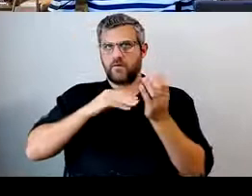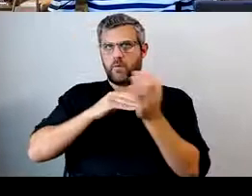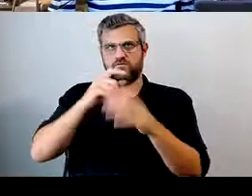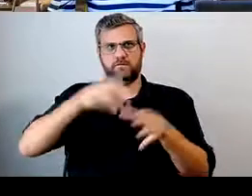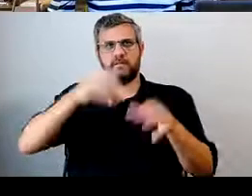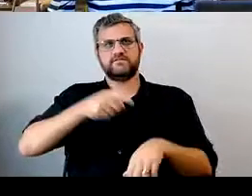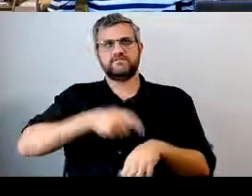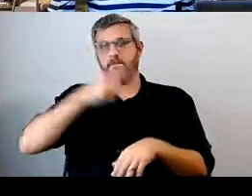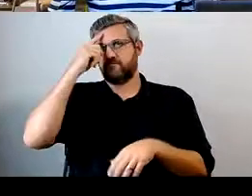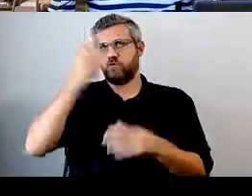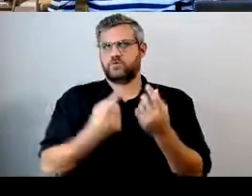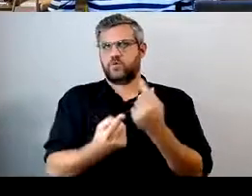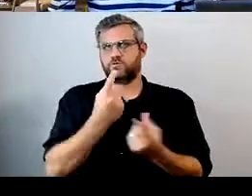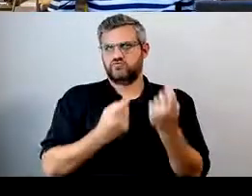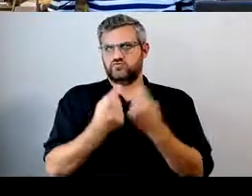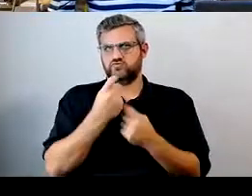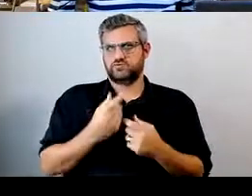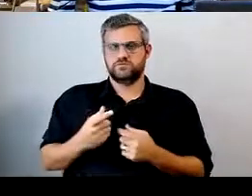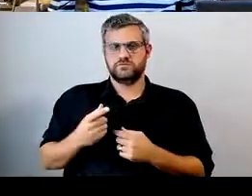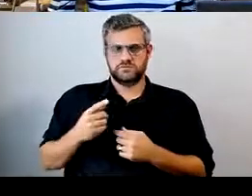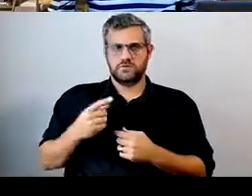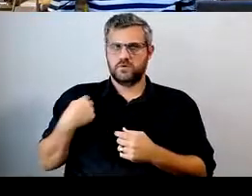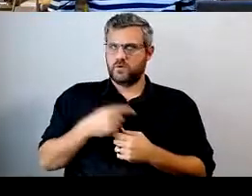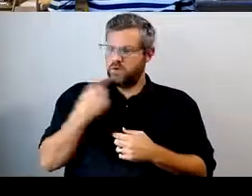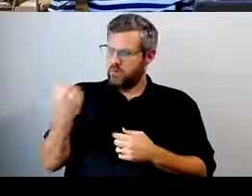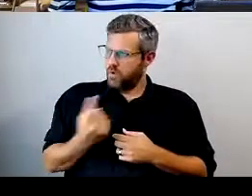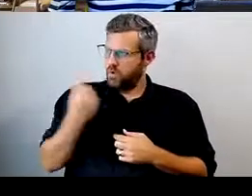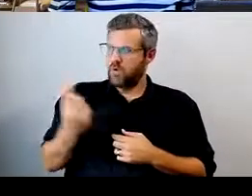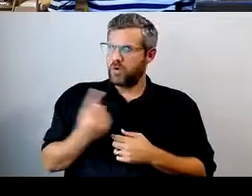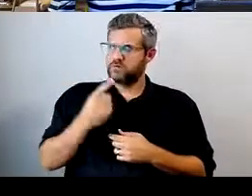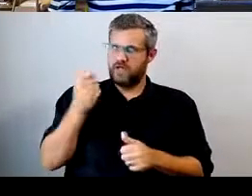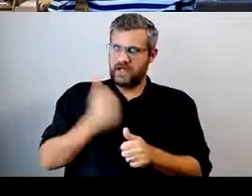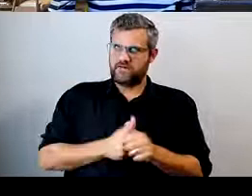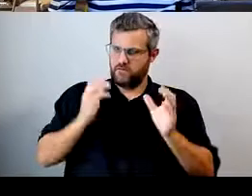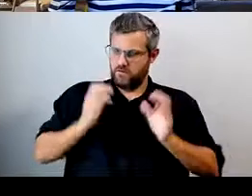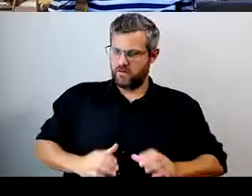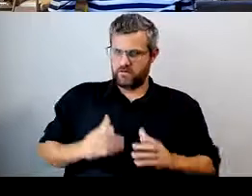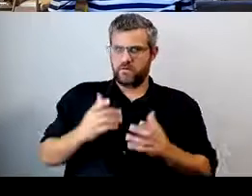This is something that we always need to be doing for every client we're probably are doing anyway.